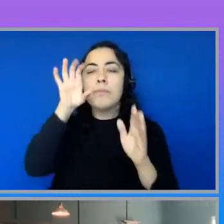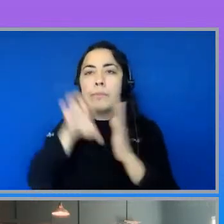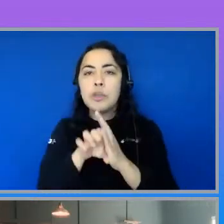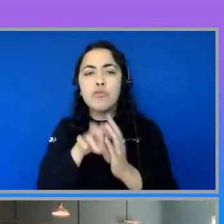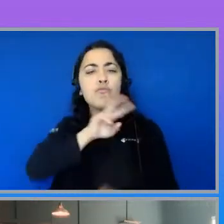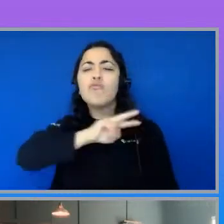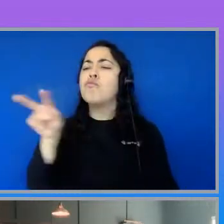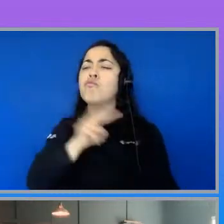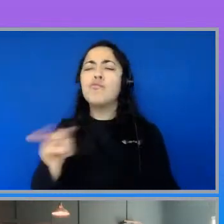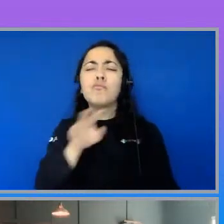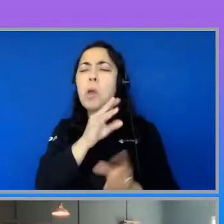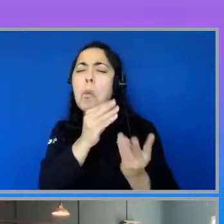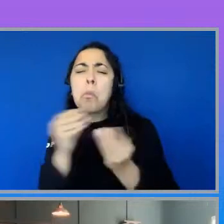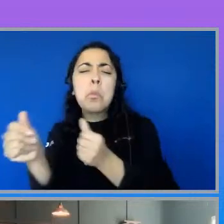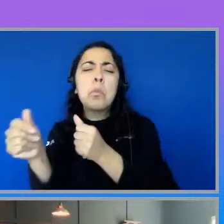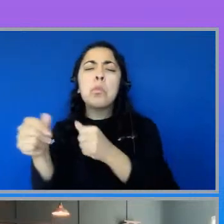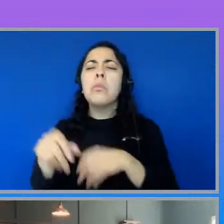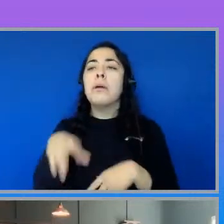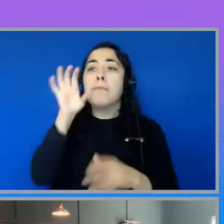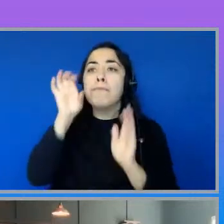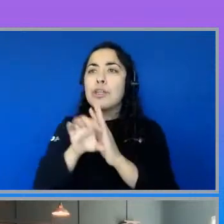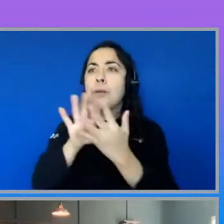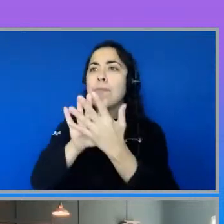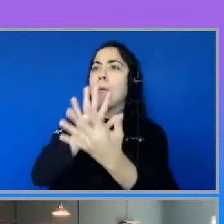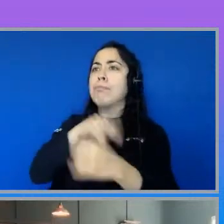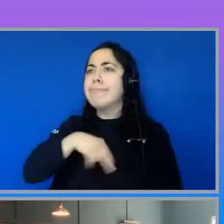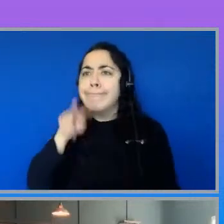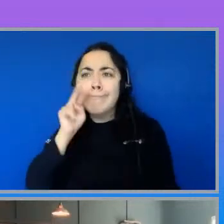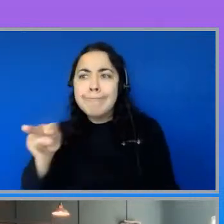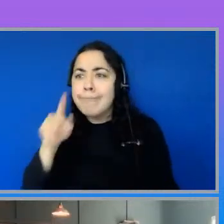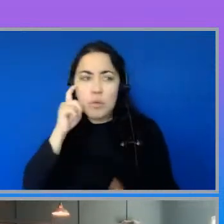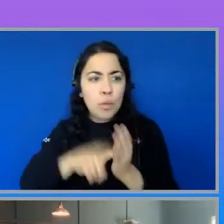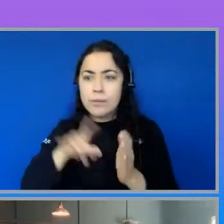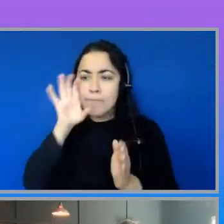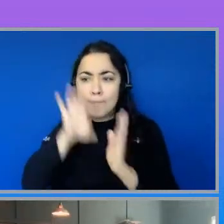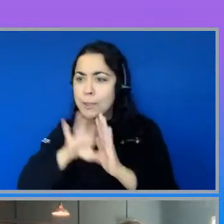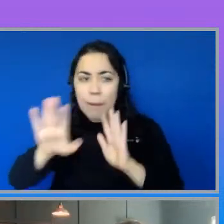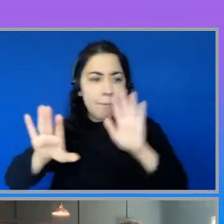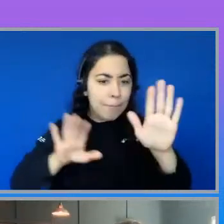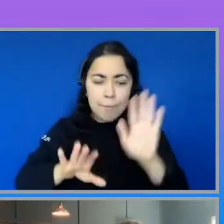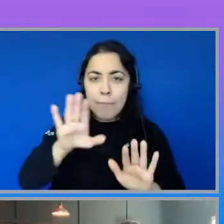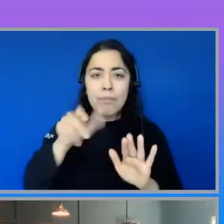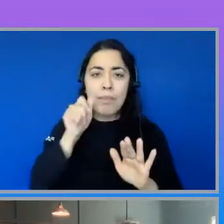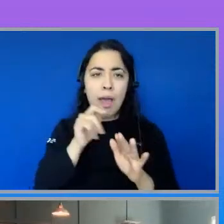see and read against the background. Why is color